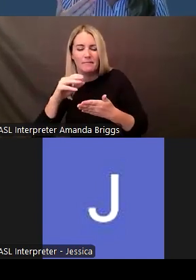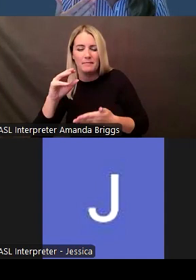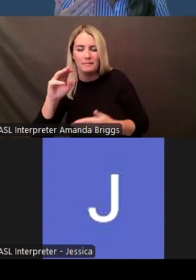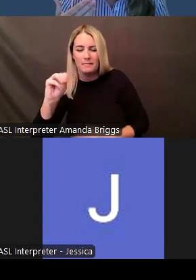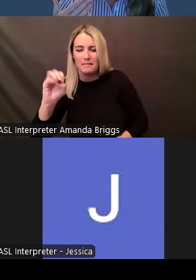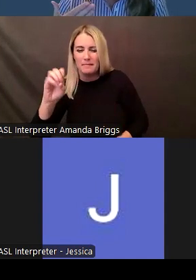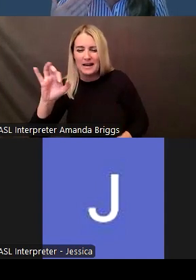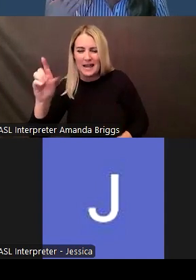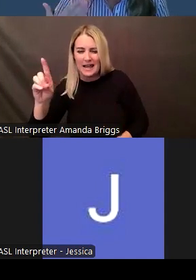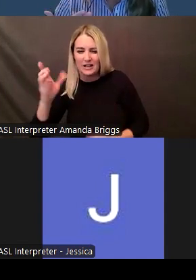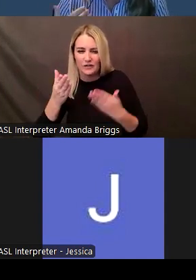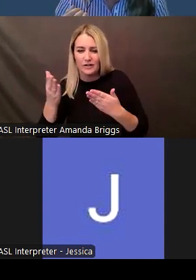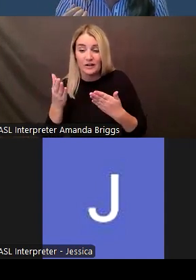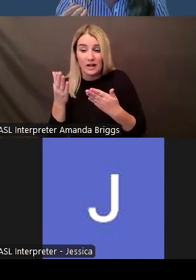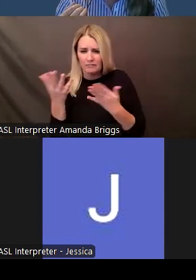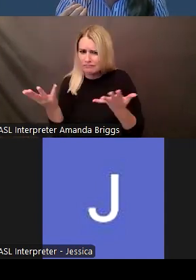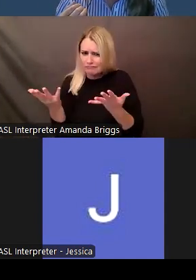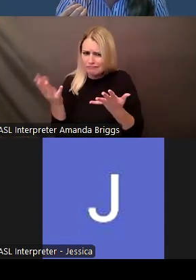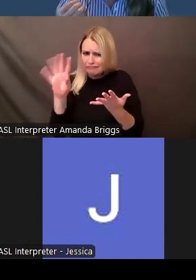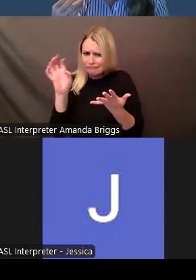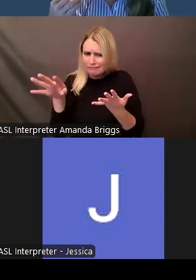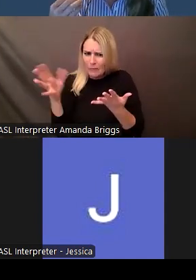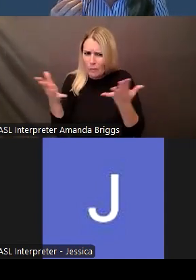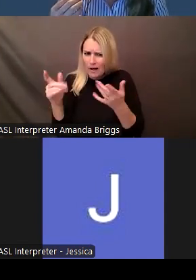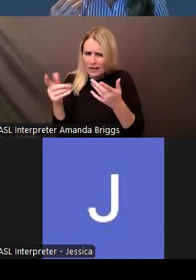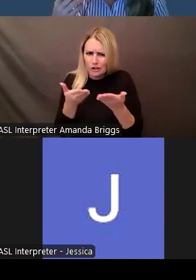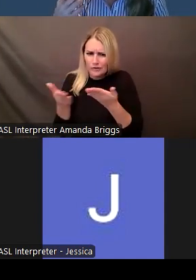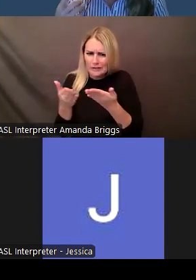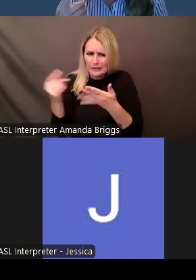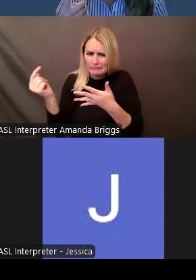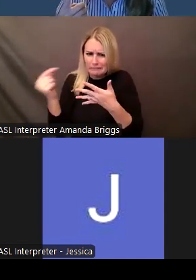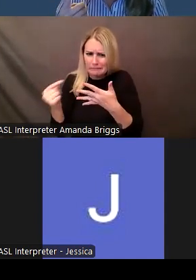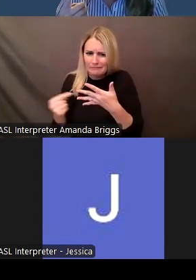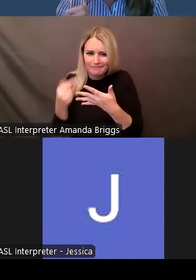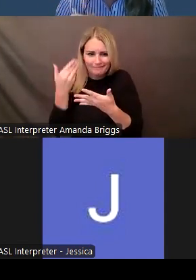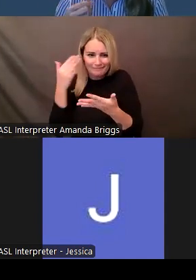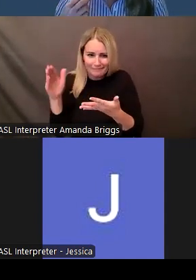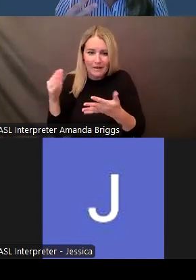We do not know yet exactly what services will be included, but we do know that primary care,